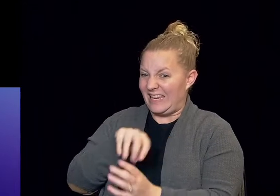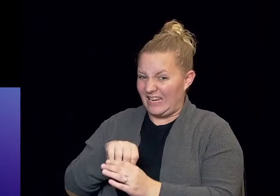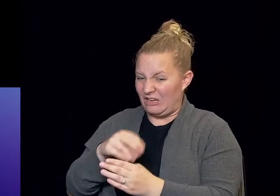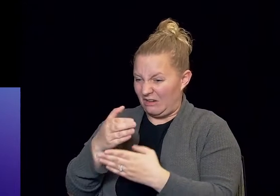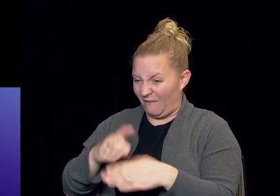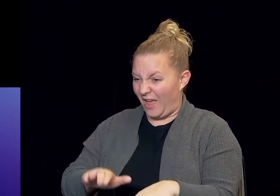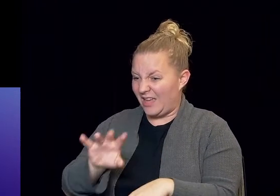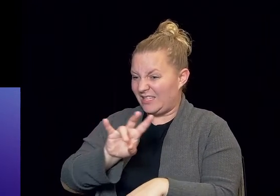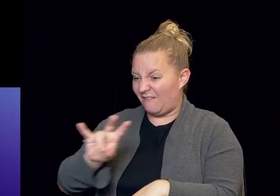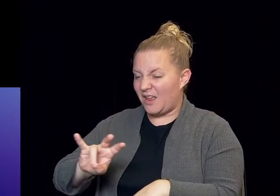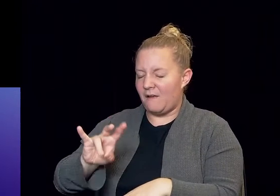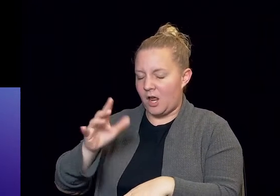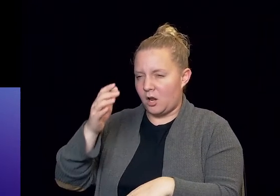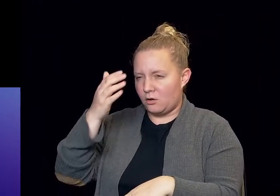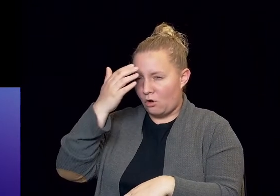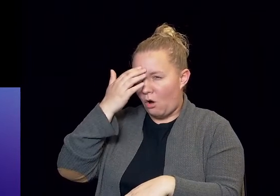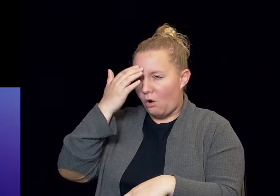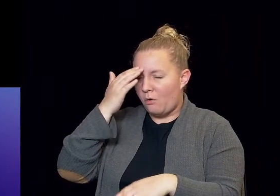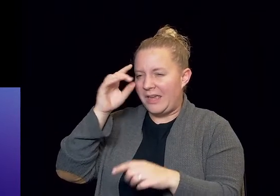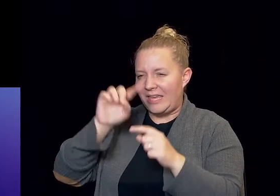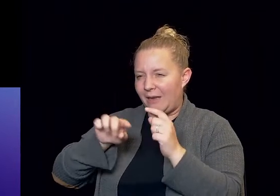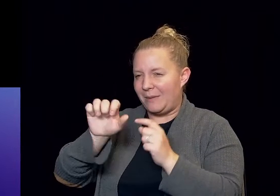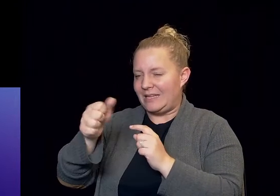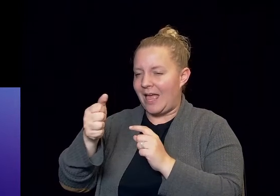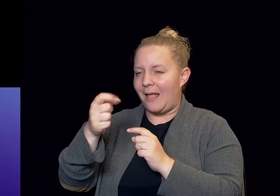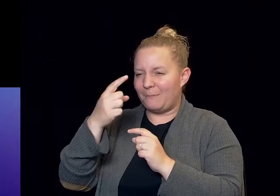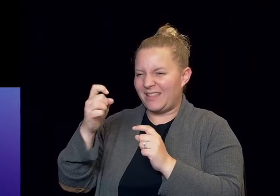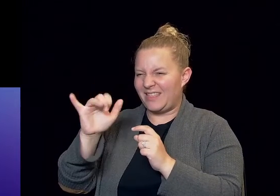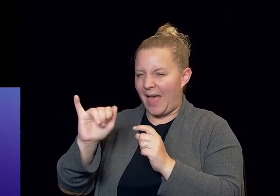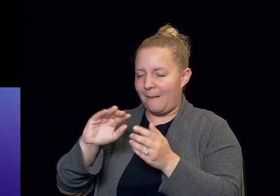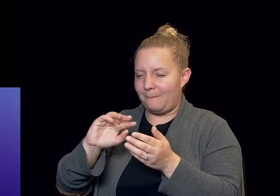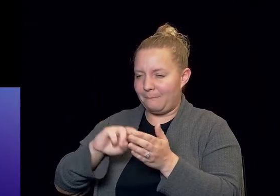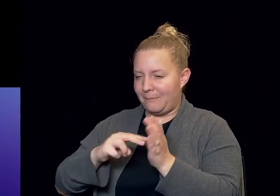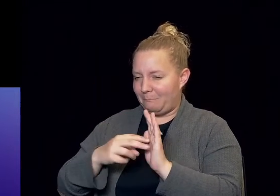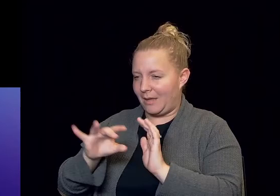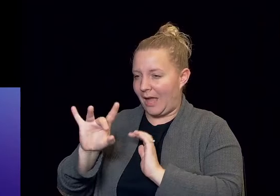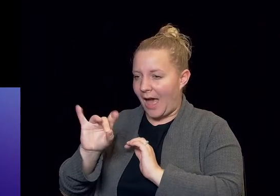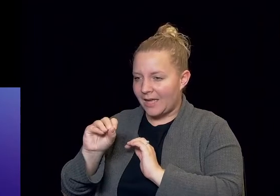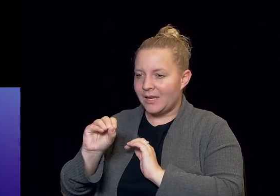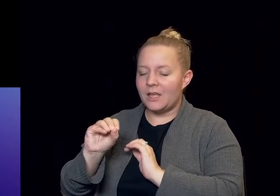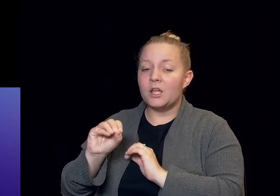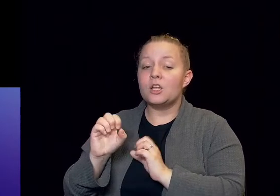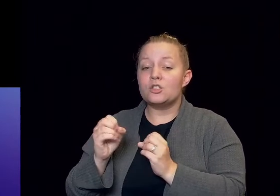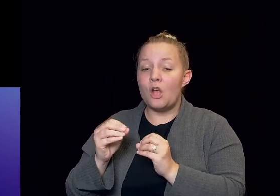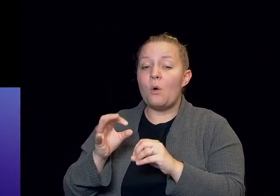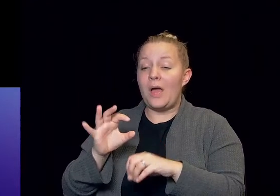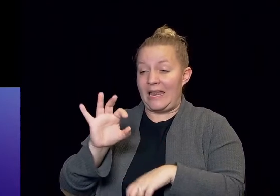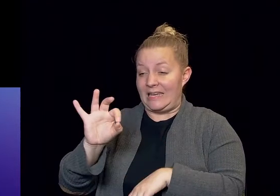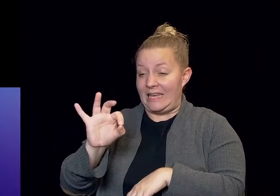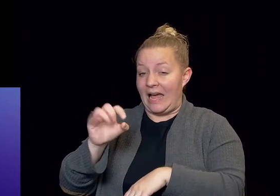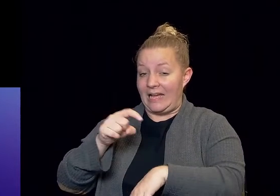be 10 times because that would be 80. So, I know it needs to be 9 times. So, 9 times 8 gives us 72 with